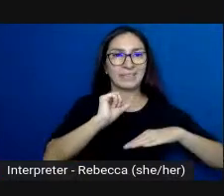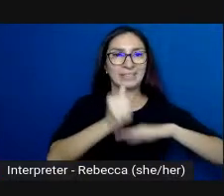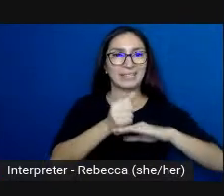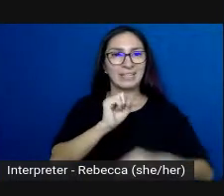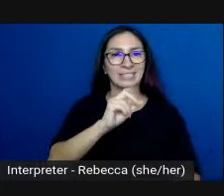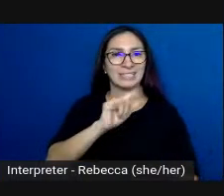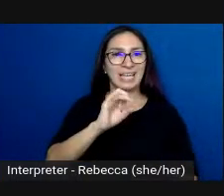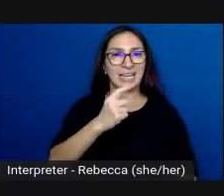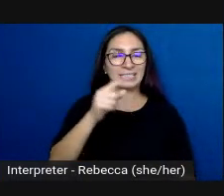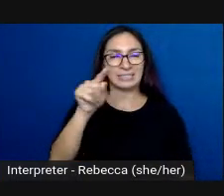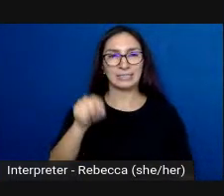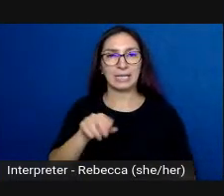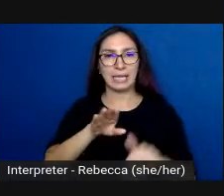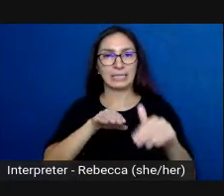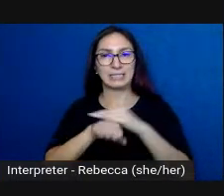you can do it from